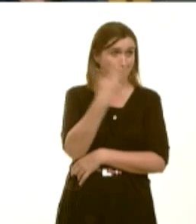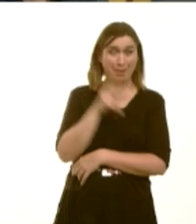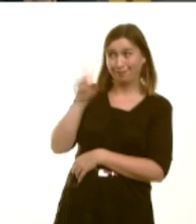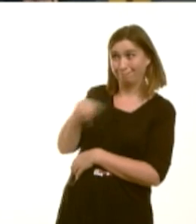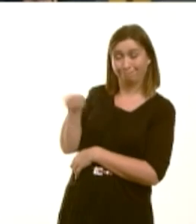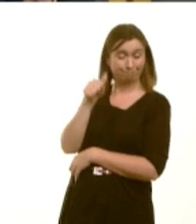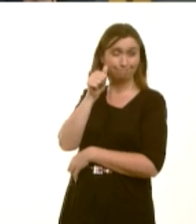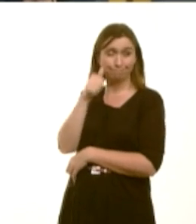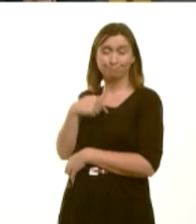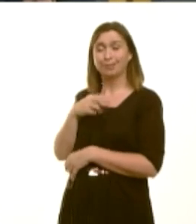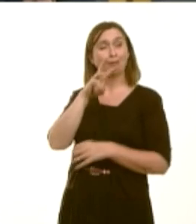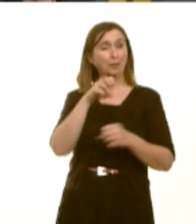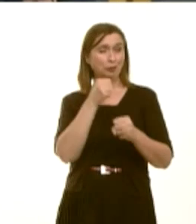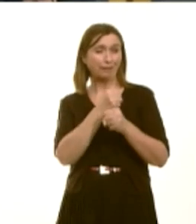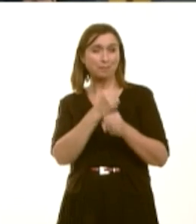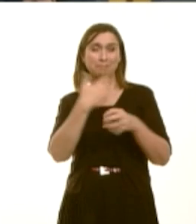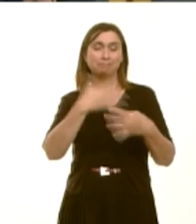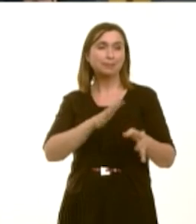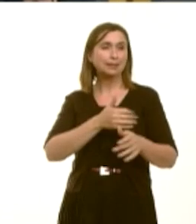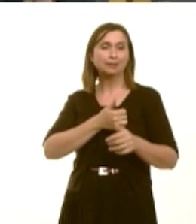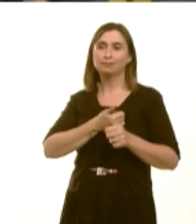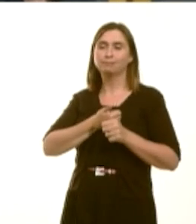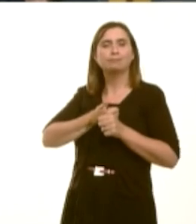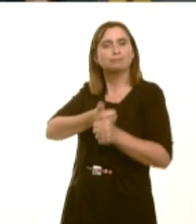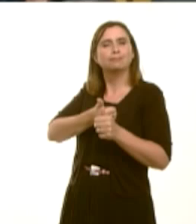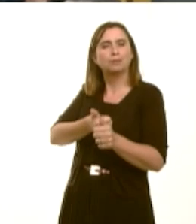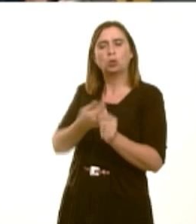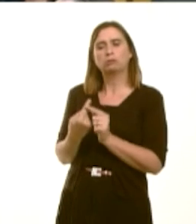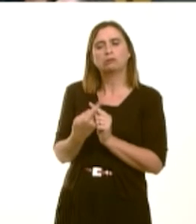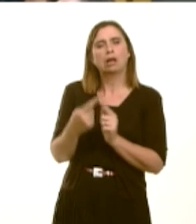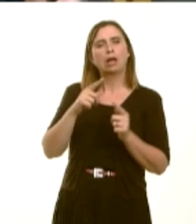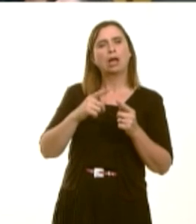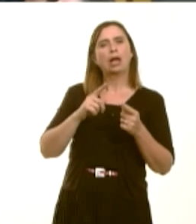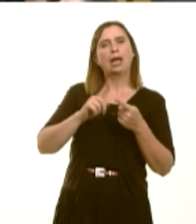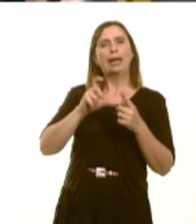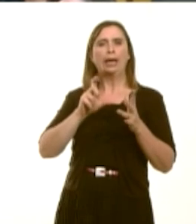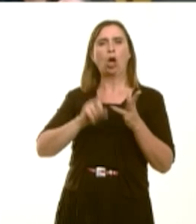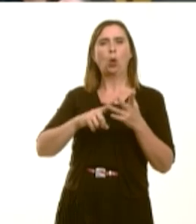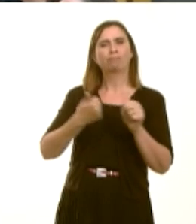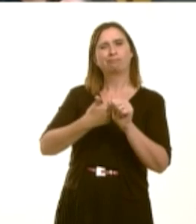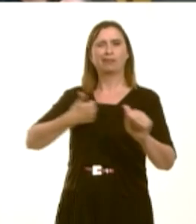that the Welsh Government has supported the nearby eco-factory with significant investment.